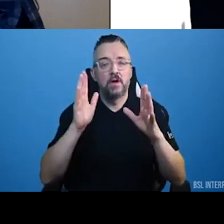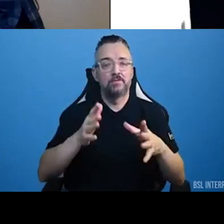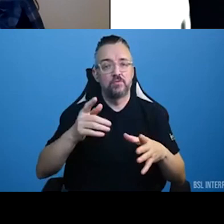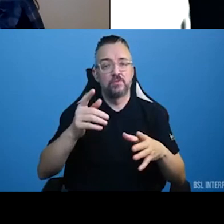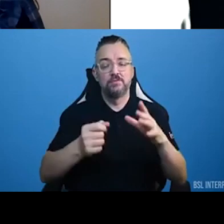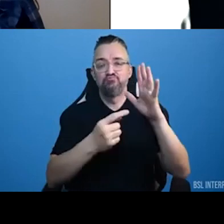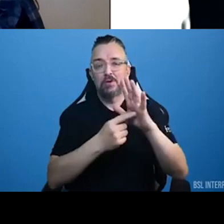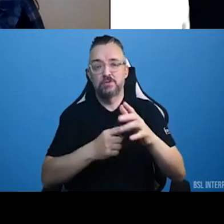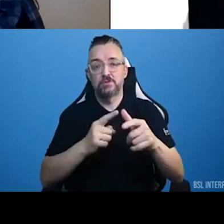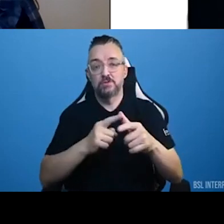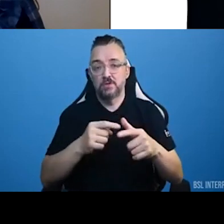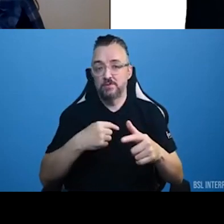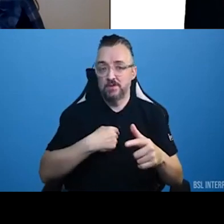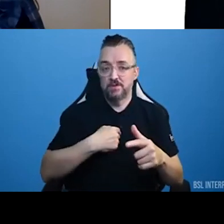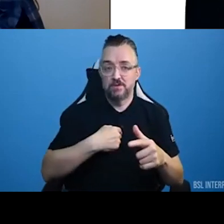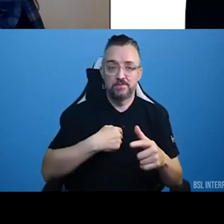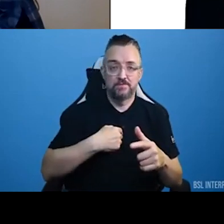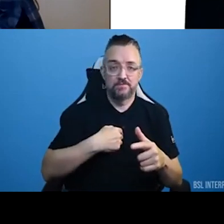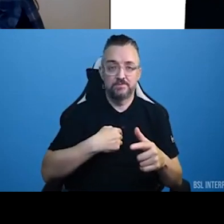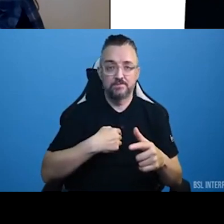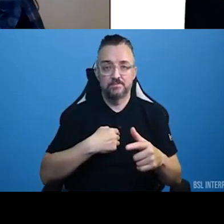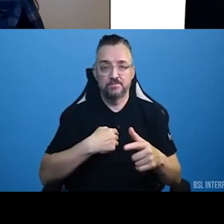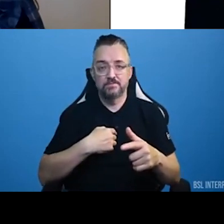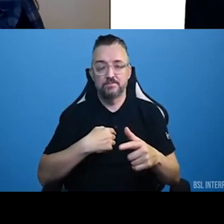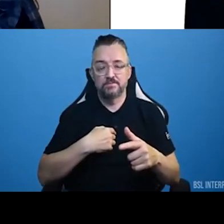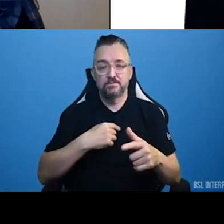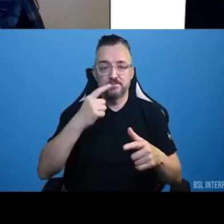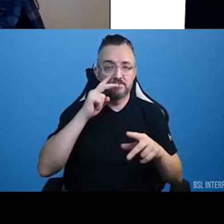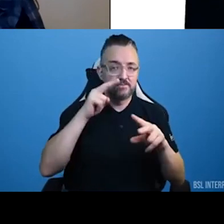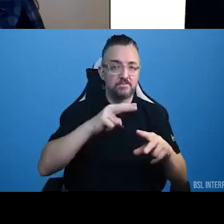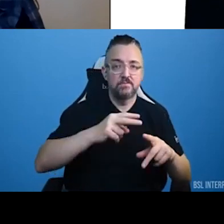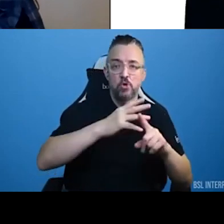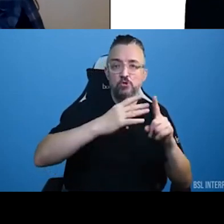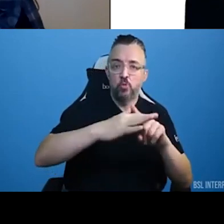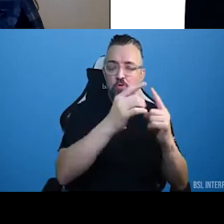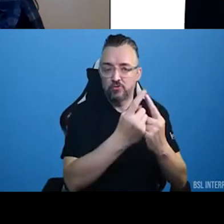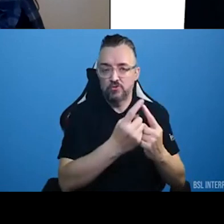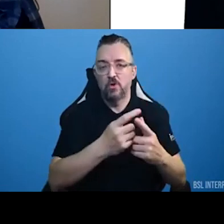do I spend that doing something, you know, looking at social issues and stuff like that, or do I actually look into a very detailed